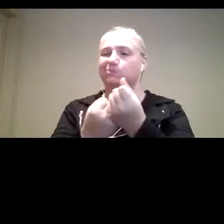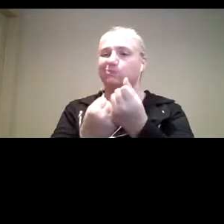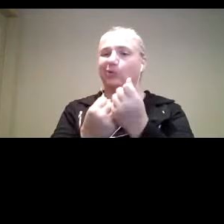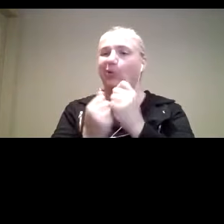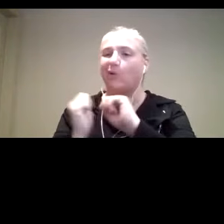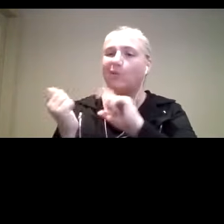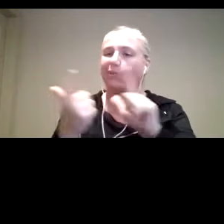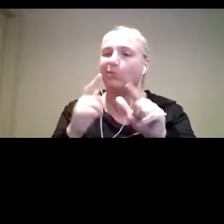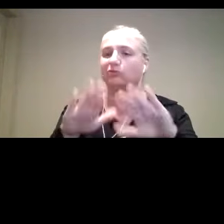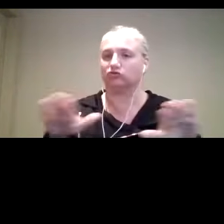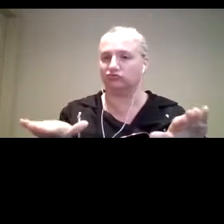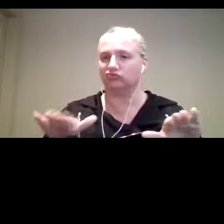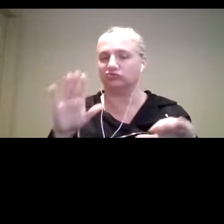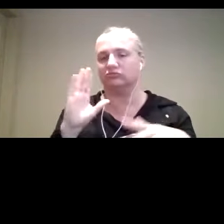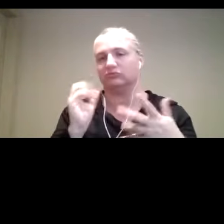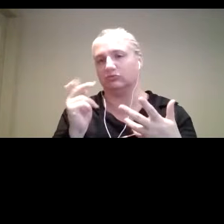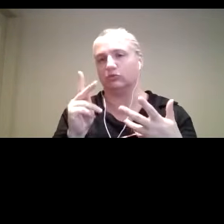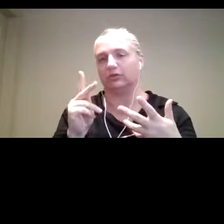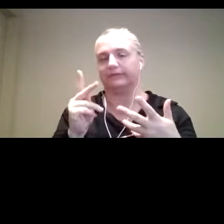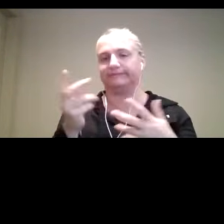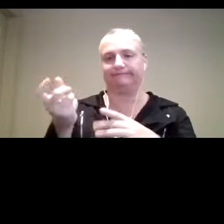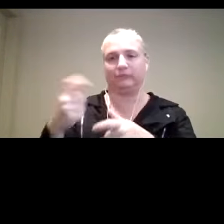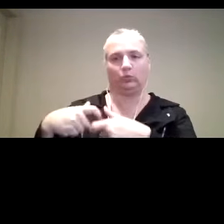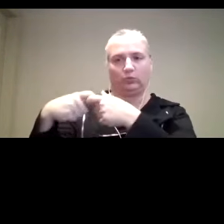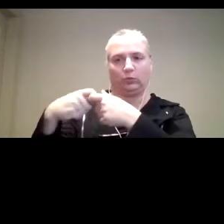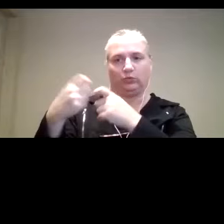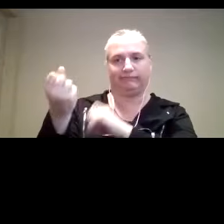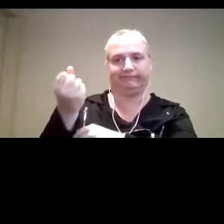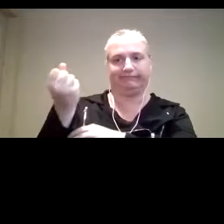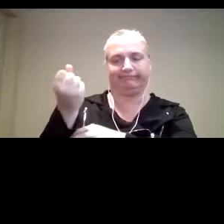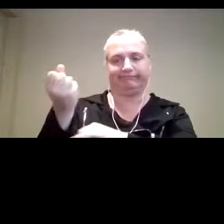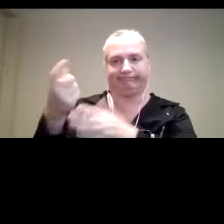And so, we're gonna save that little piece for next week.